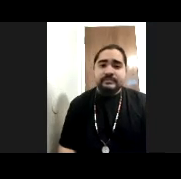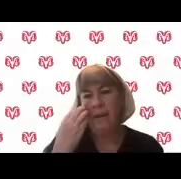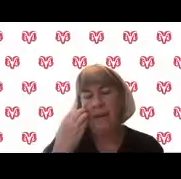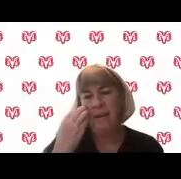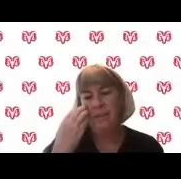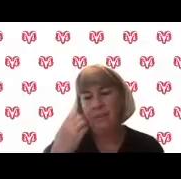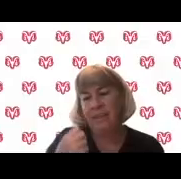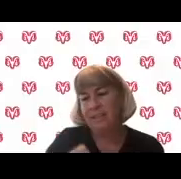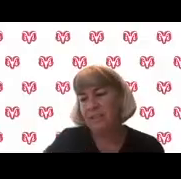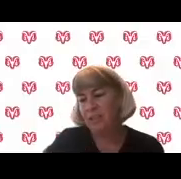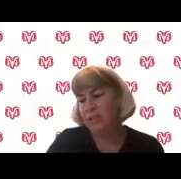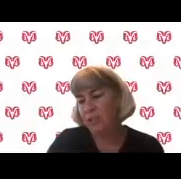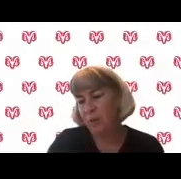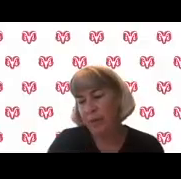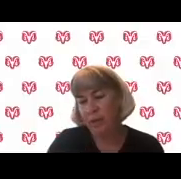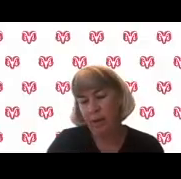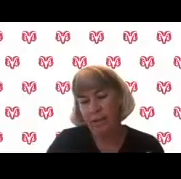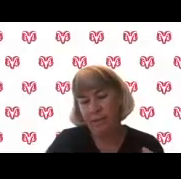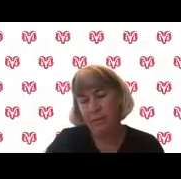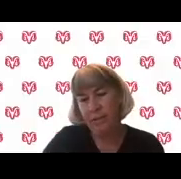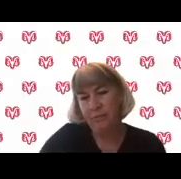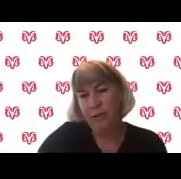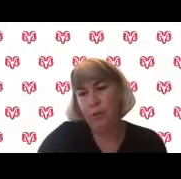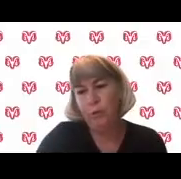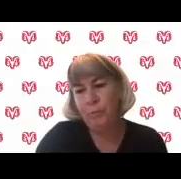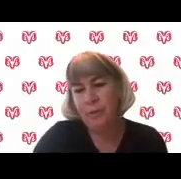Yeah. And also to get discussions going across those different groups.